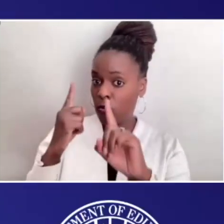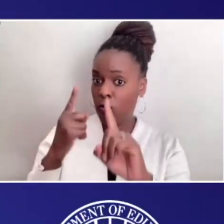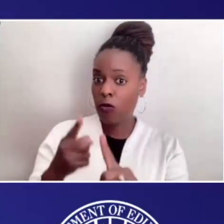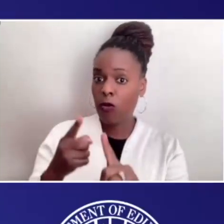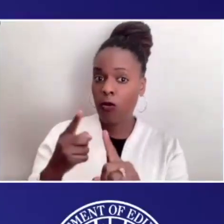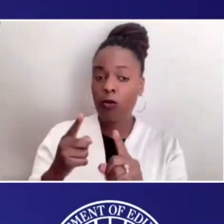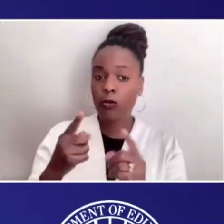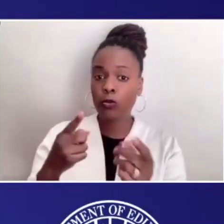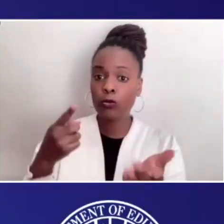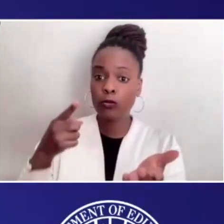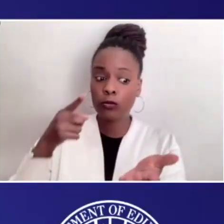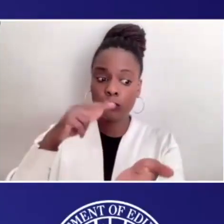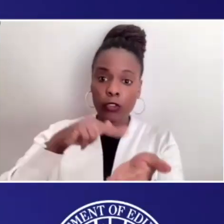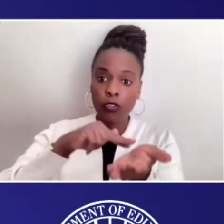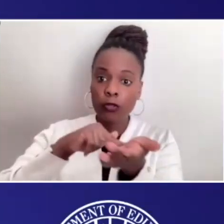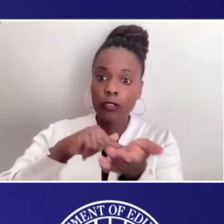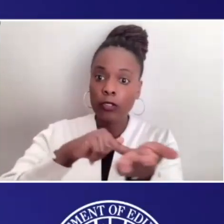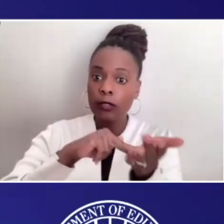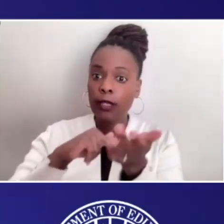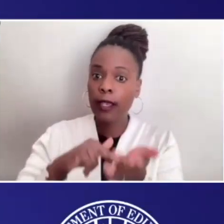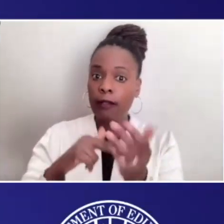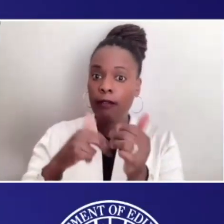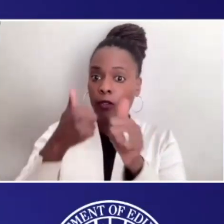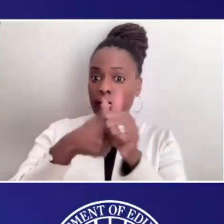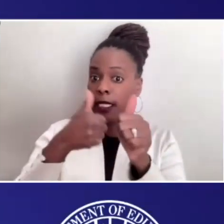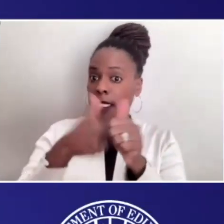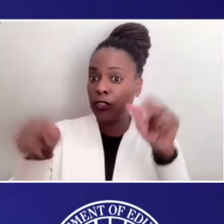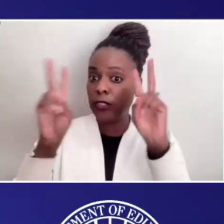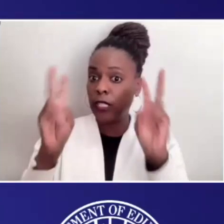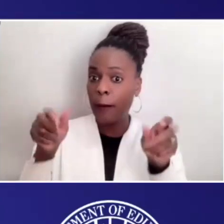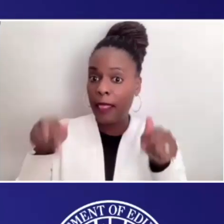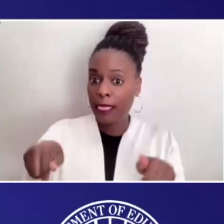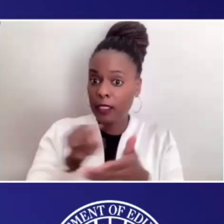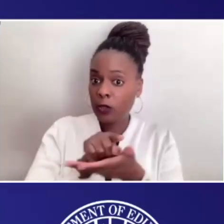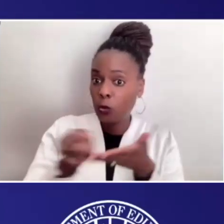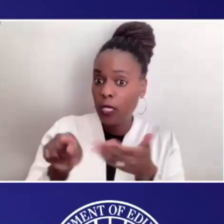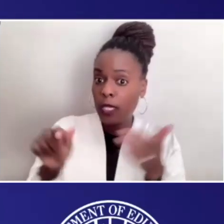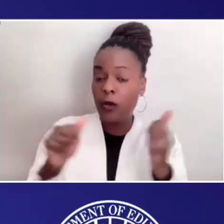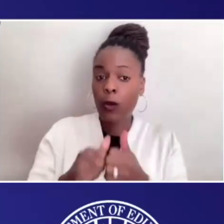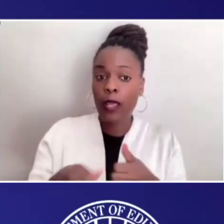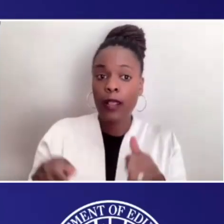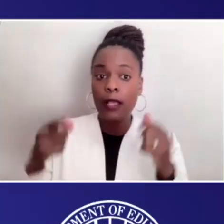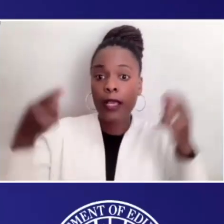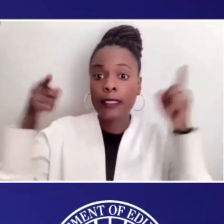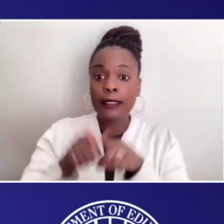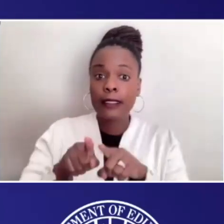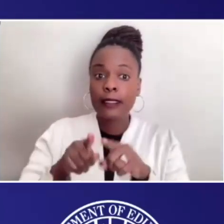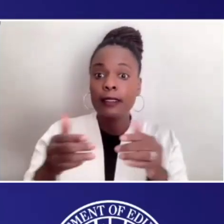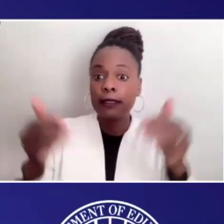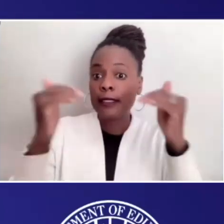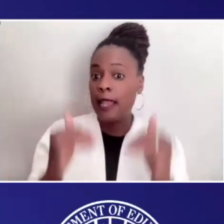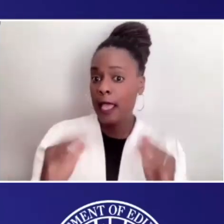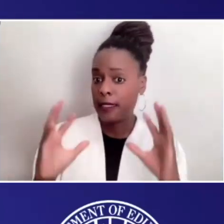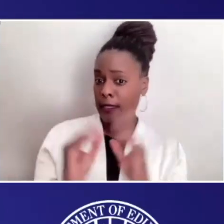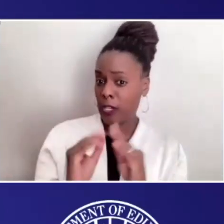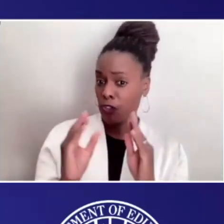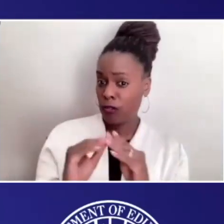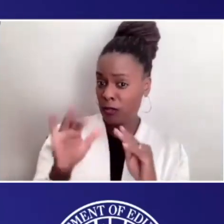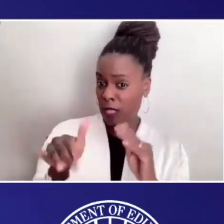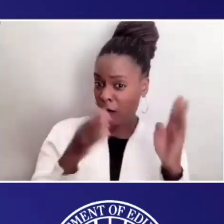checks, we said by topic this week, and then the consensus vote is for the second session? Is that the -- like is that the intended schedule?